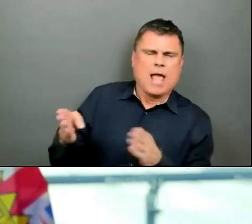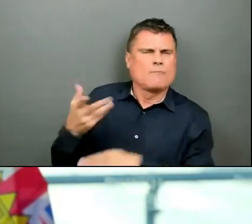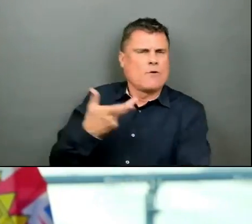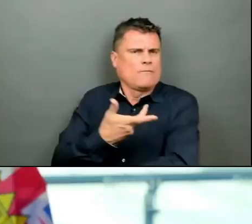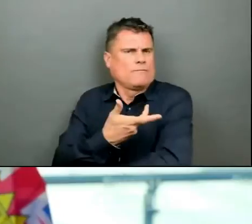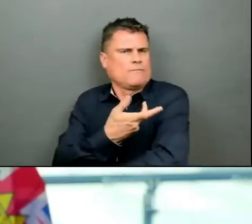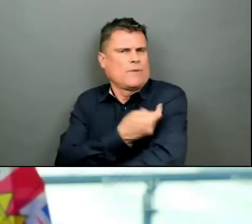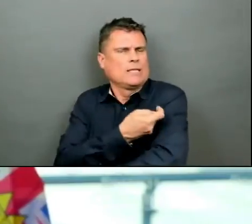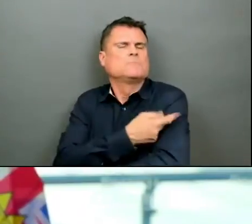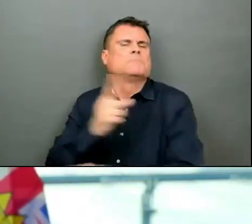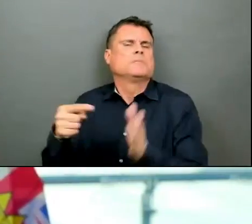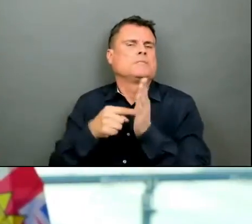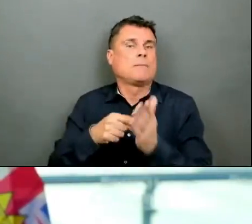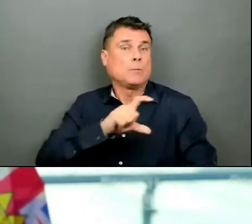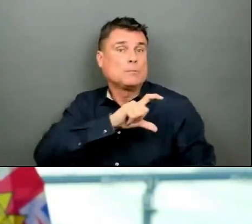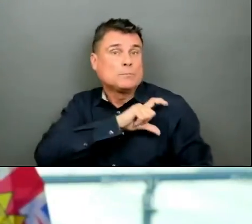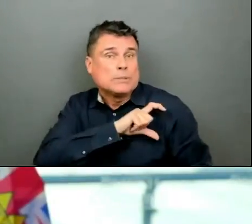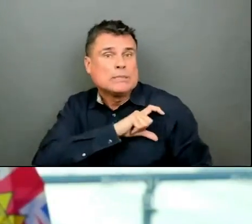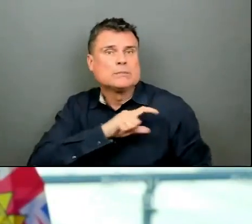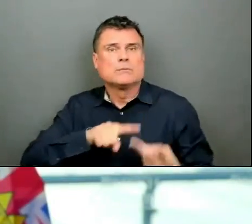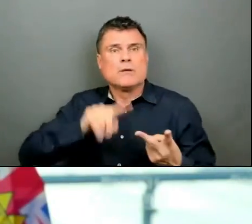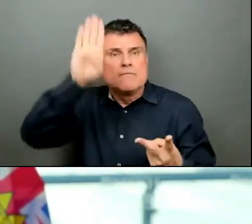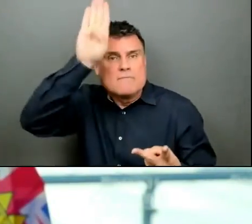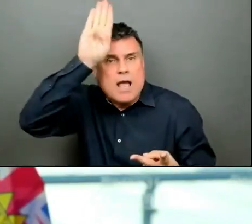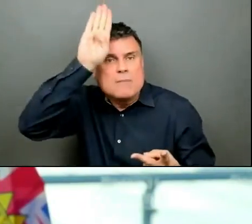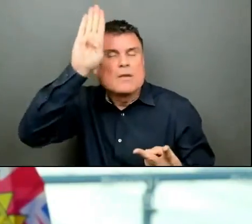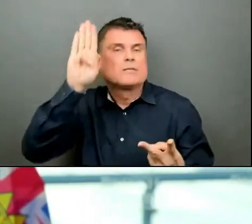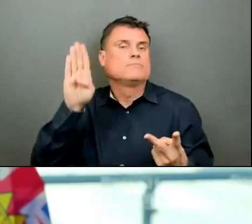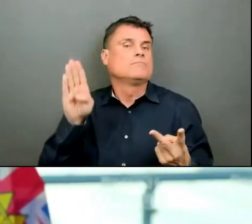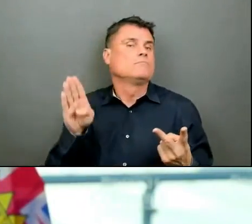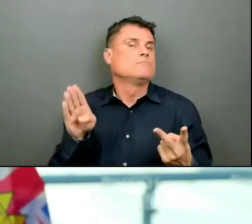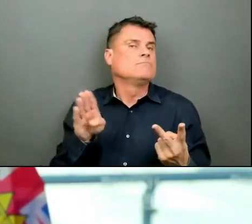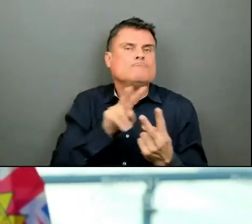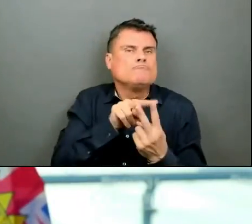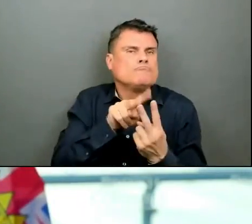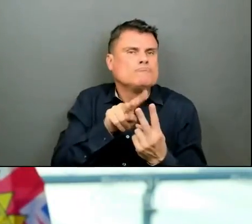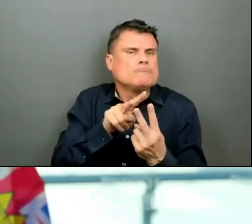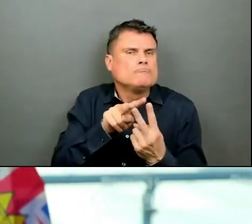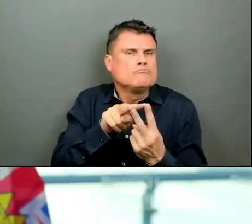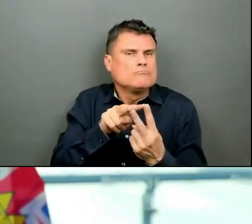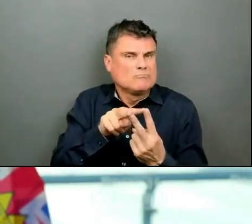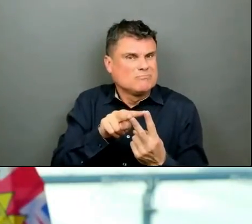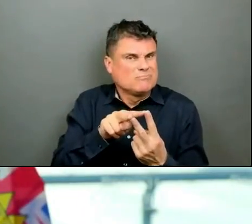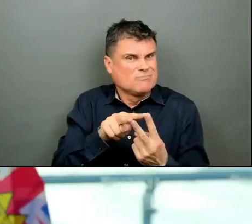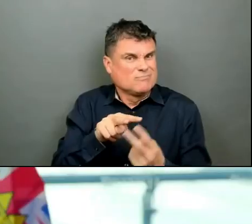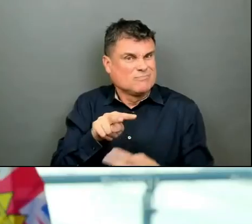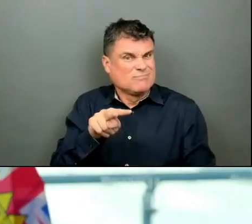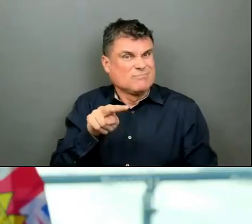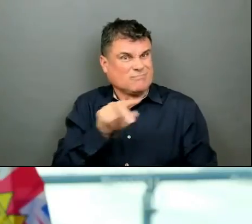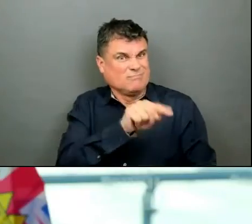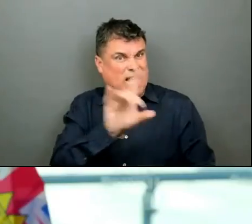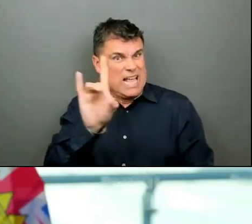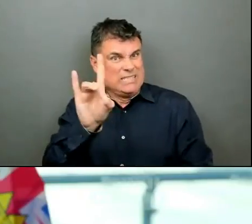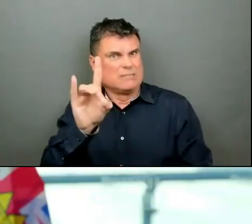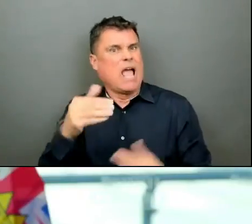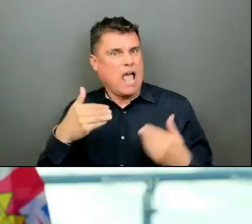vaccinating people like first responders? It looks like 8 police and firefighters have tested positive with COVID and there